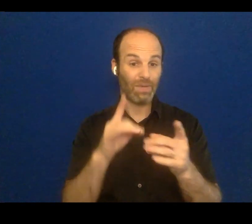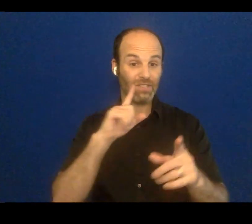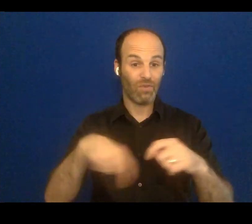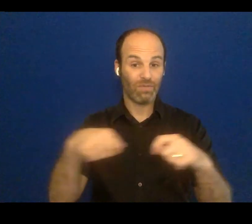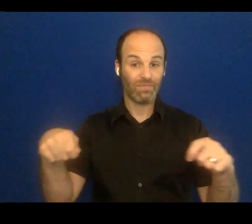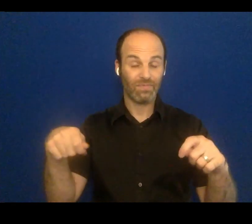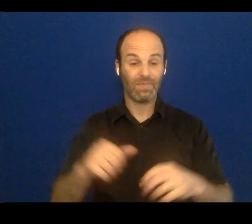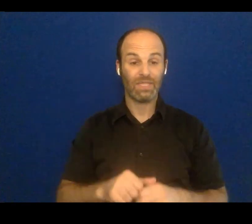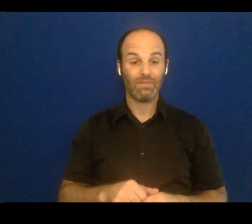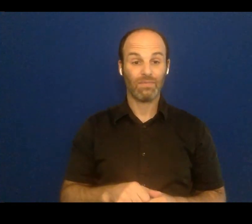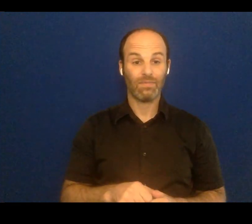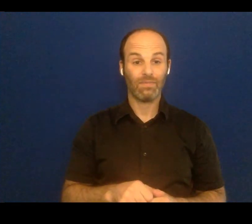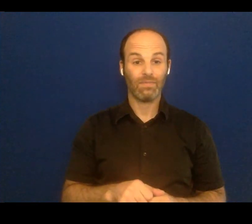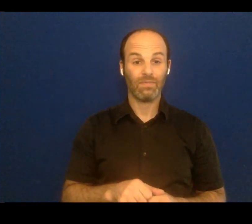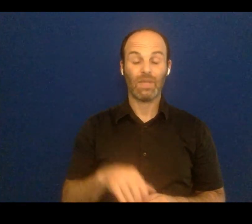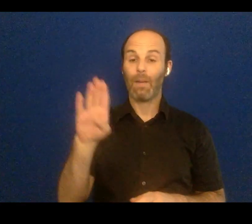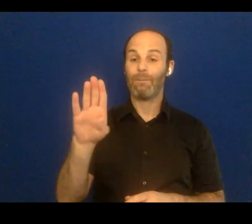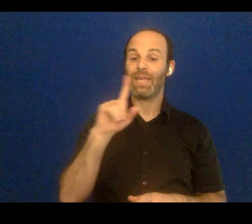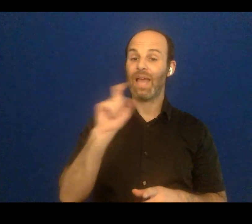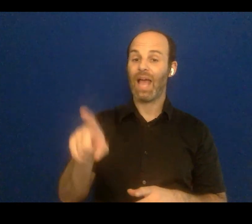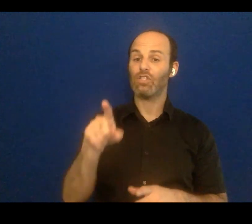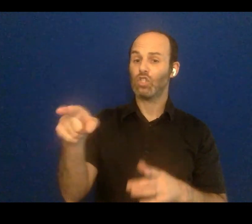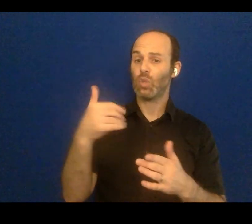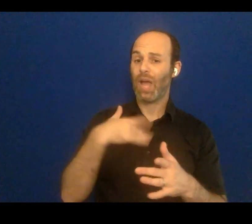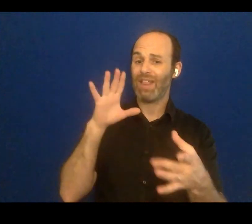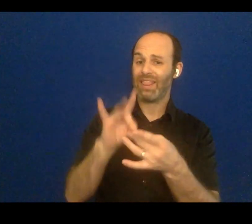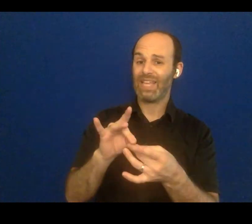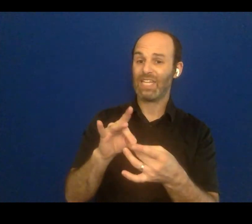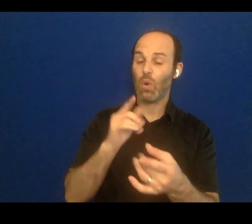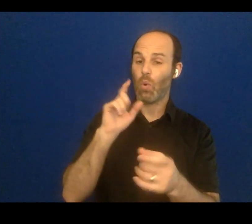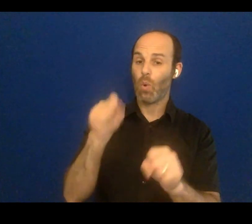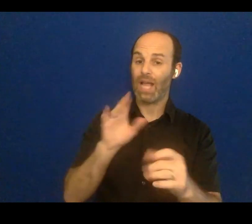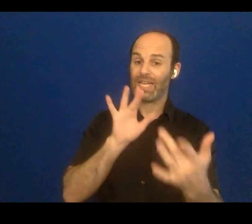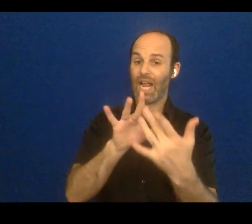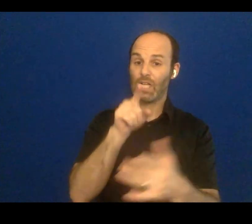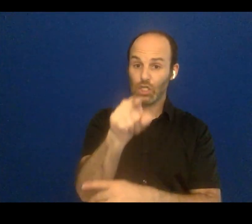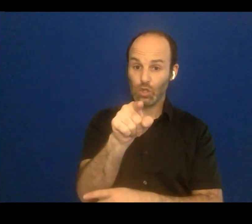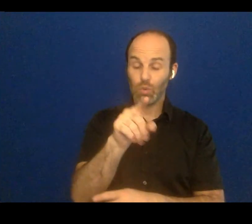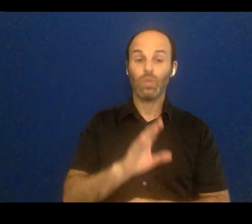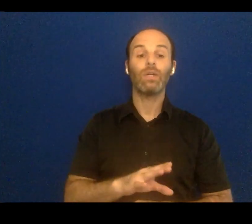DO YOU HAVE A LINK TO REACH OUT TO YOU? ABSOLUTELY.